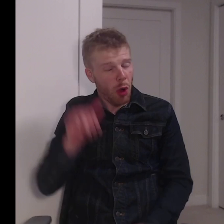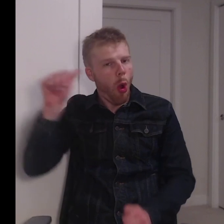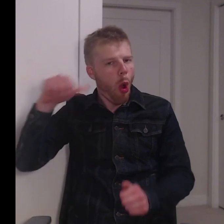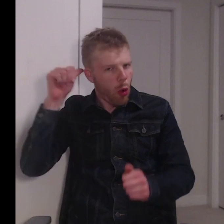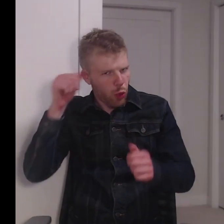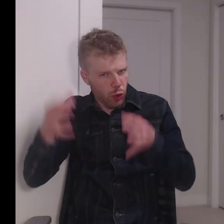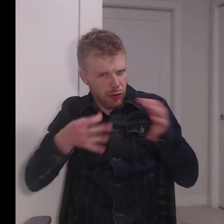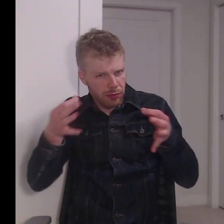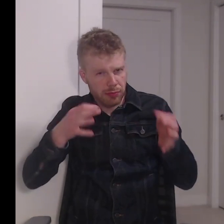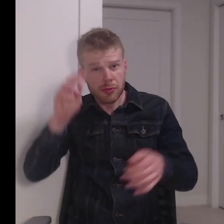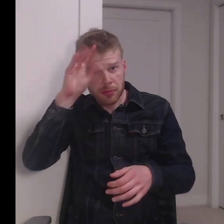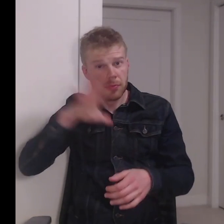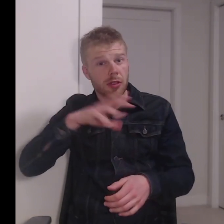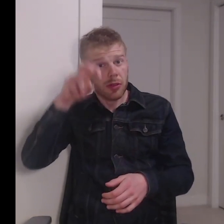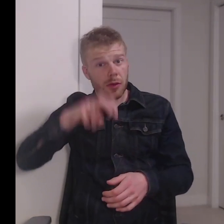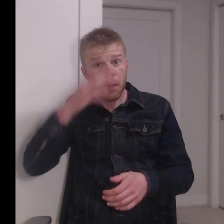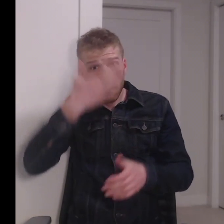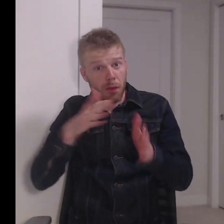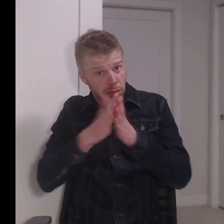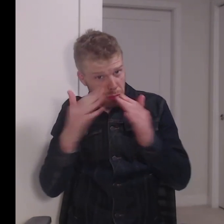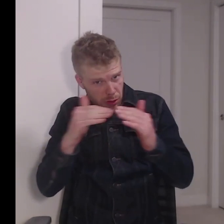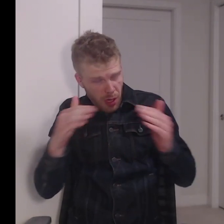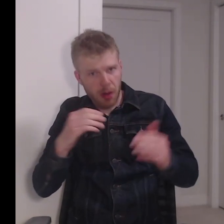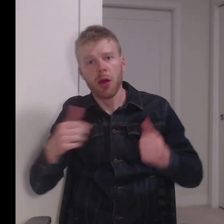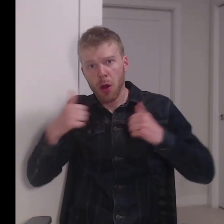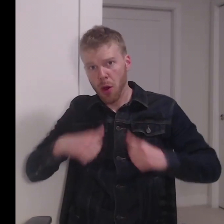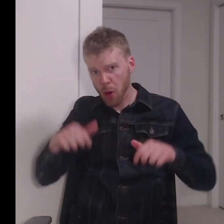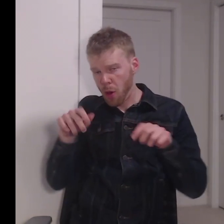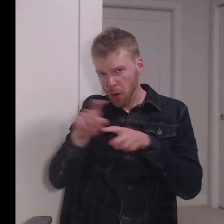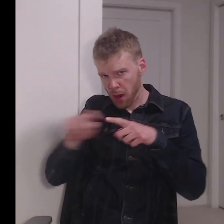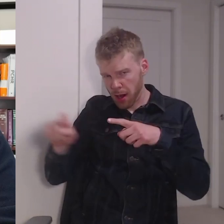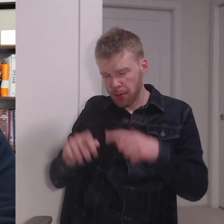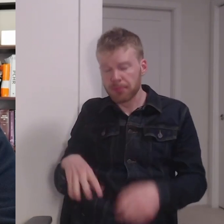[Audio description] A man sits in front of a bookshelf & coat rack with short dark hair